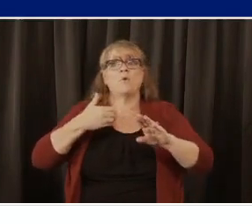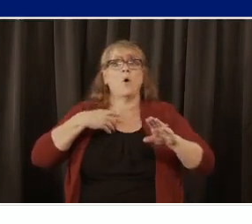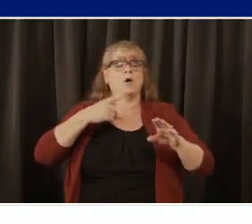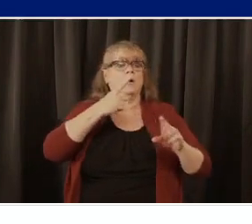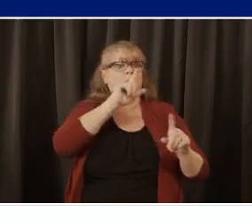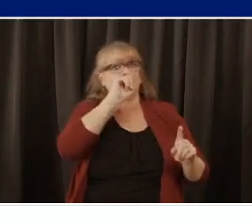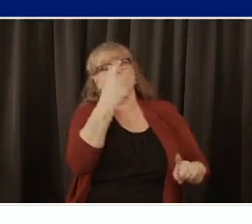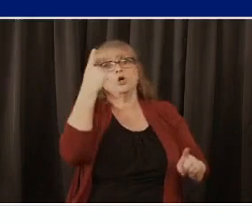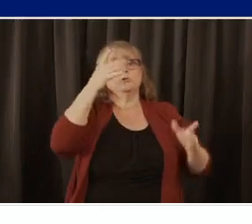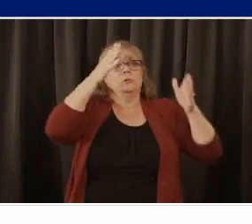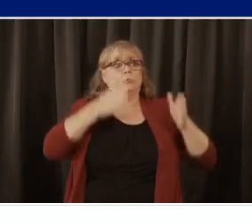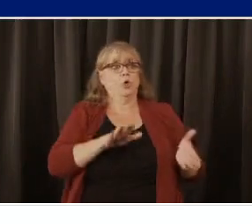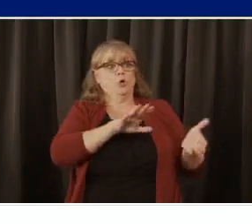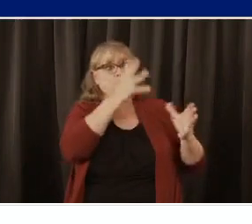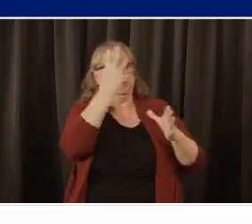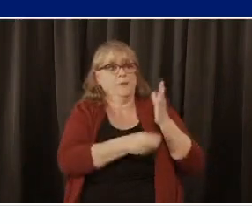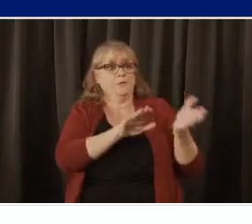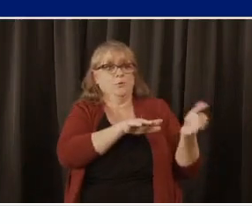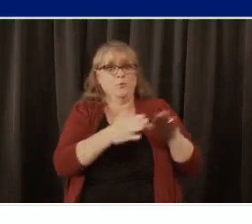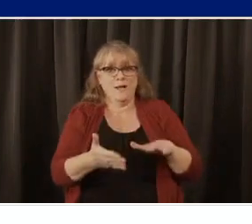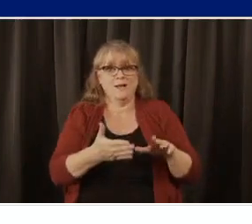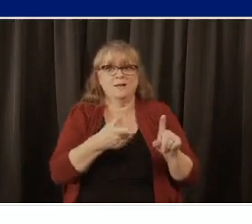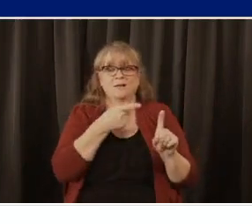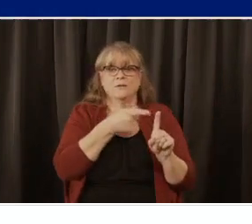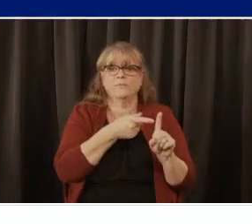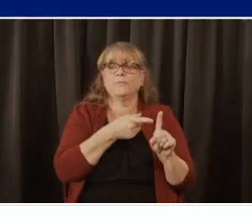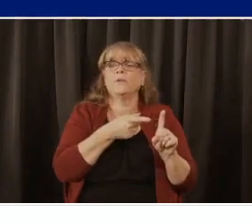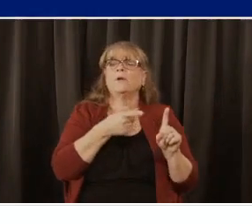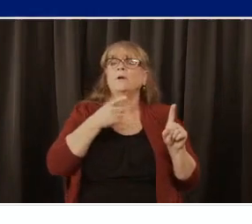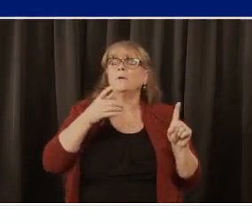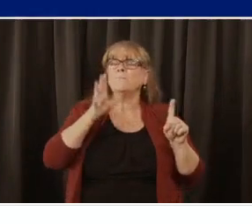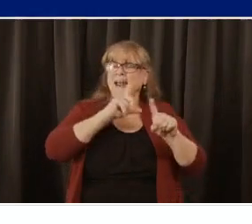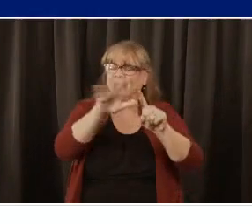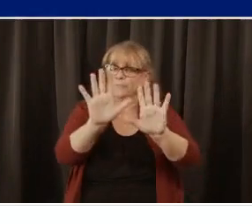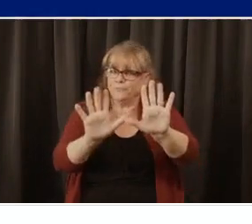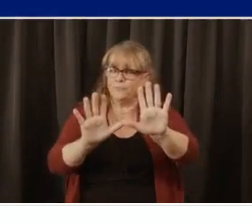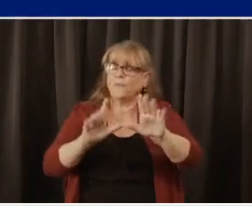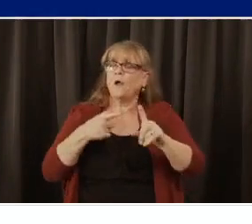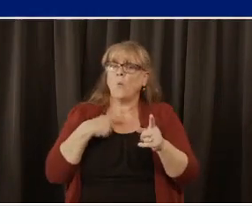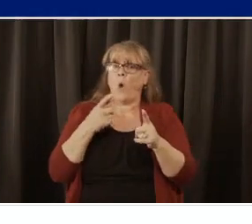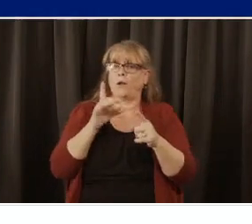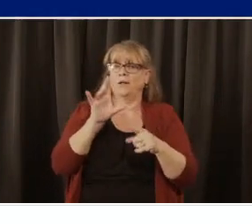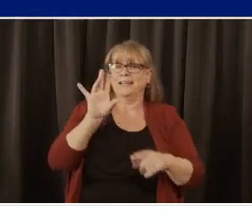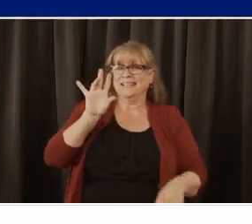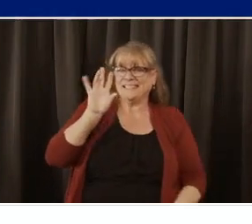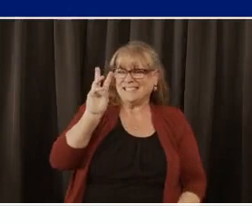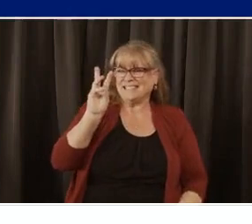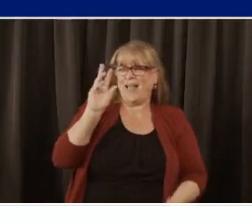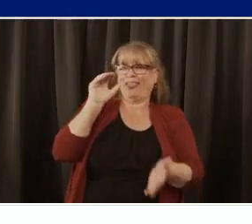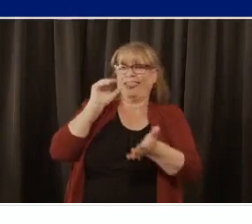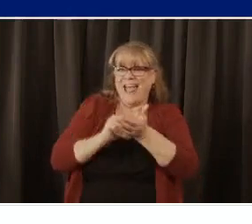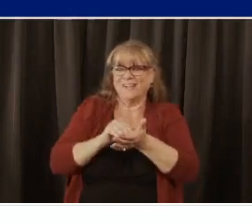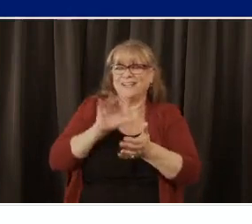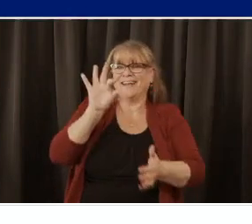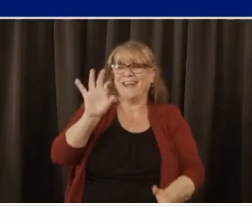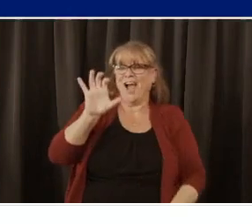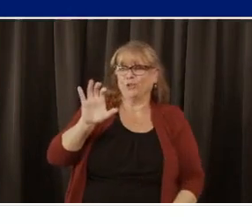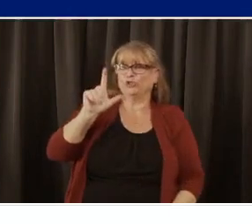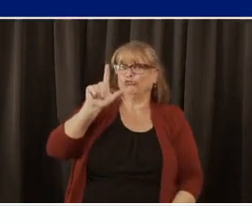also acknowledge that we have now lost 6926 people due to COVID in our state. So, Unfortunately we